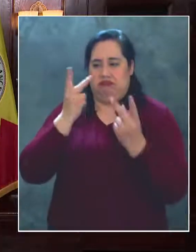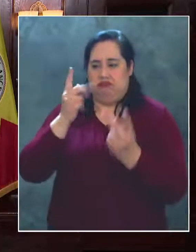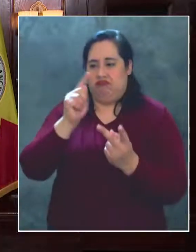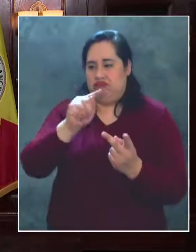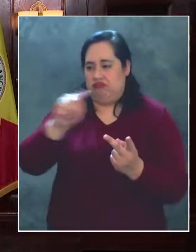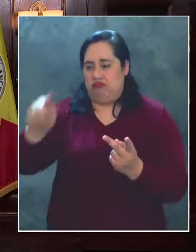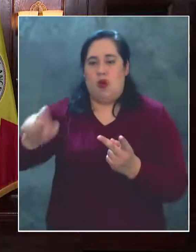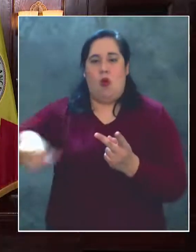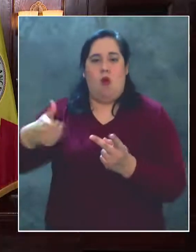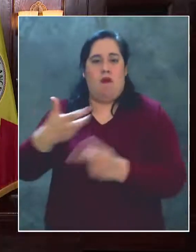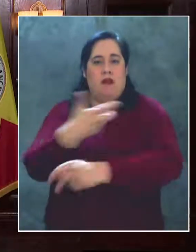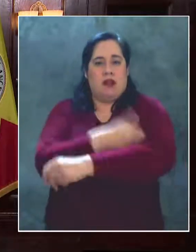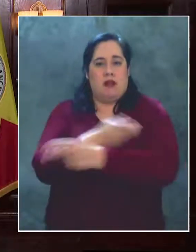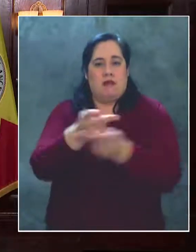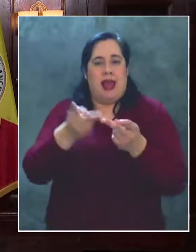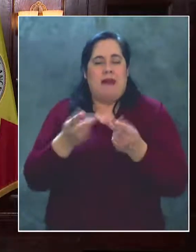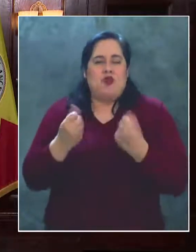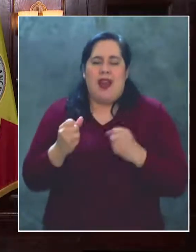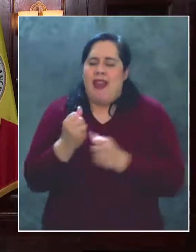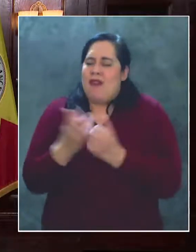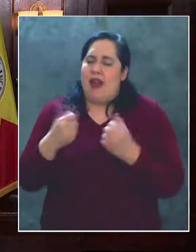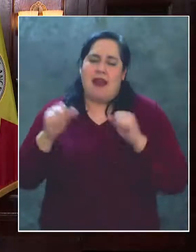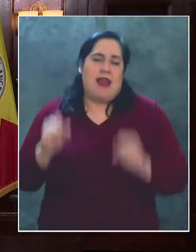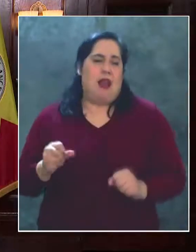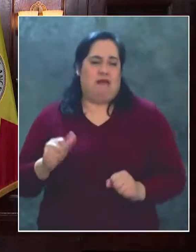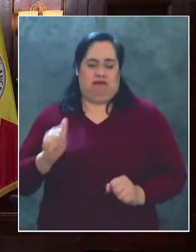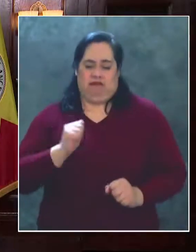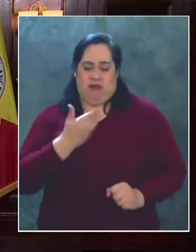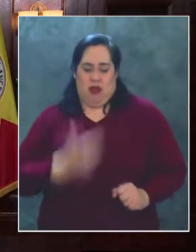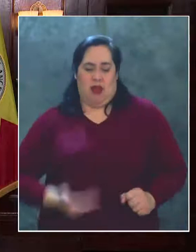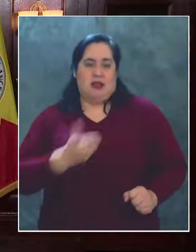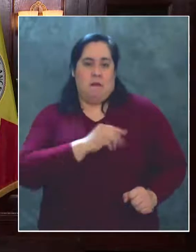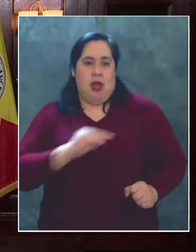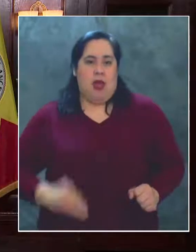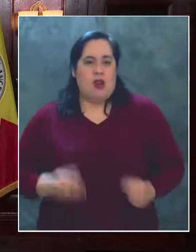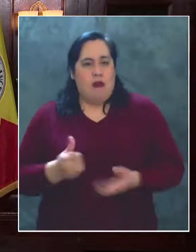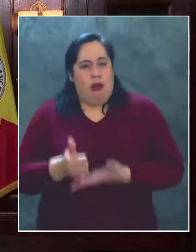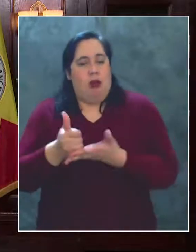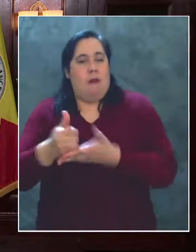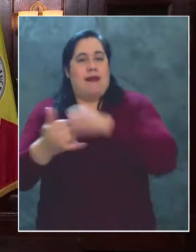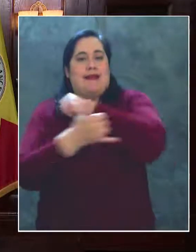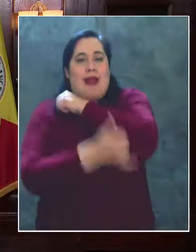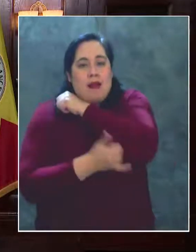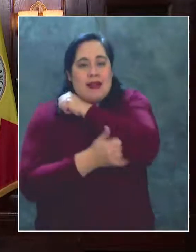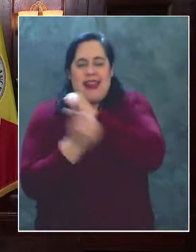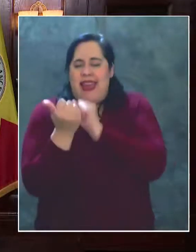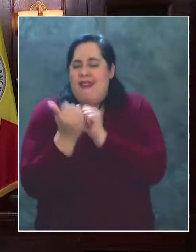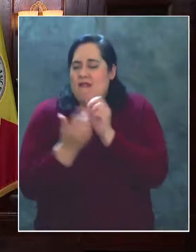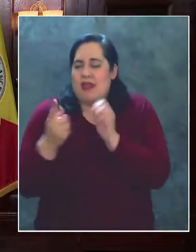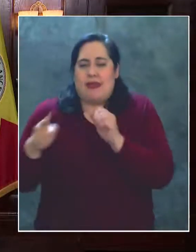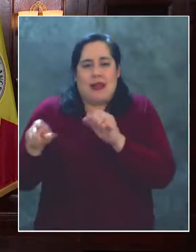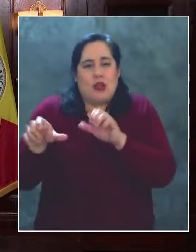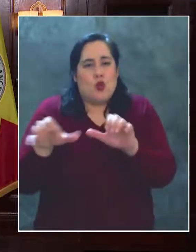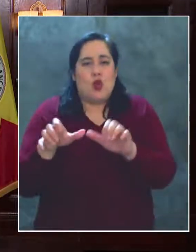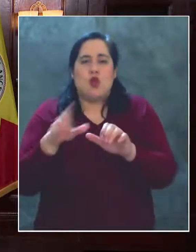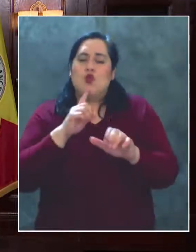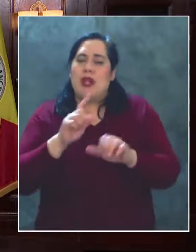I HAVE BEEN VISITING THE VACCINATION SITES AND TRYING EVERYTHING TO ASSIST OUR COUNTY IN EVERYTHING THAT THEY'RE